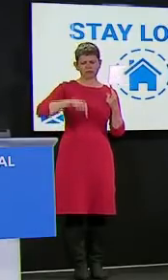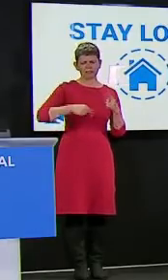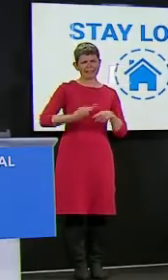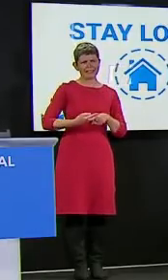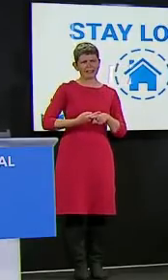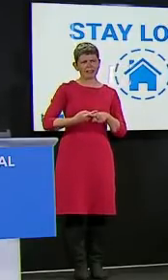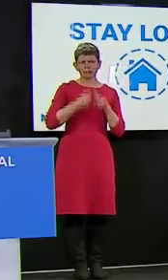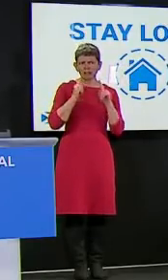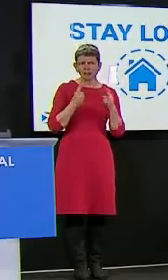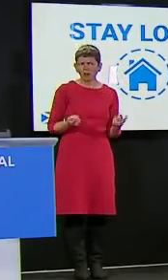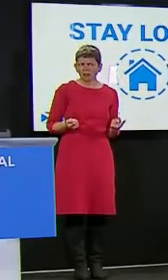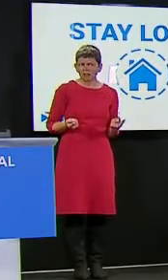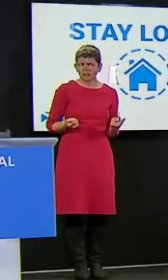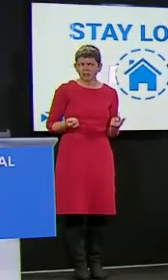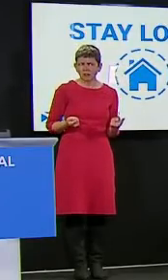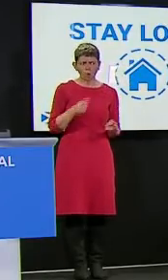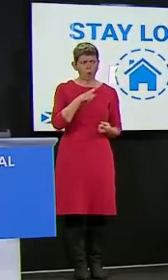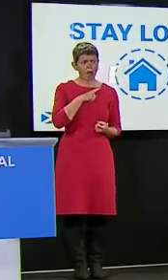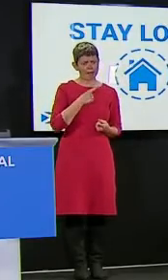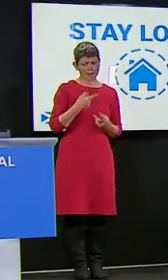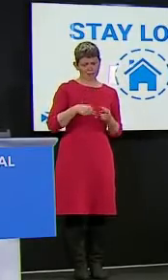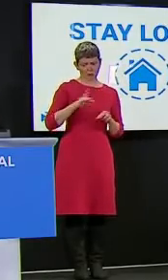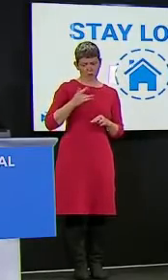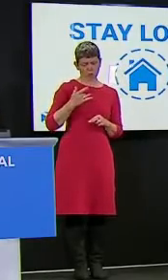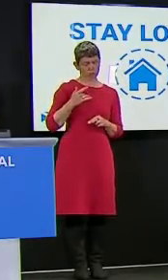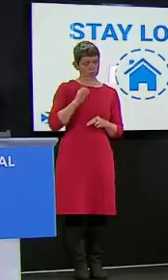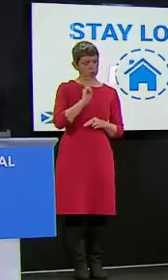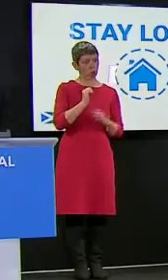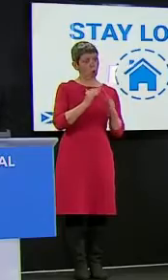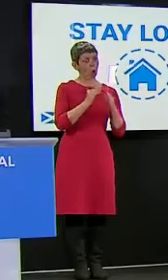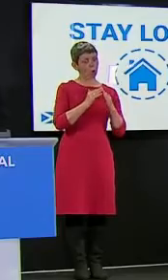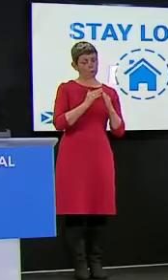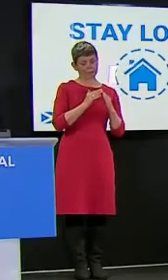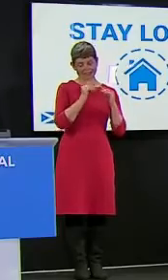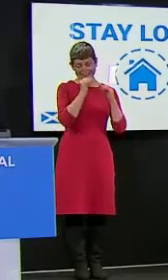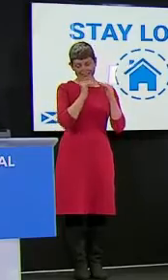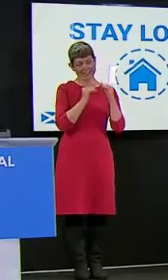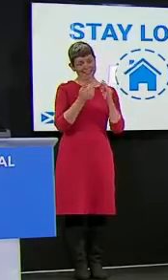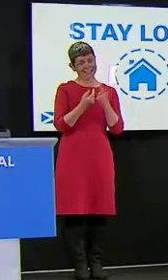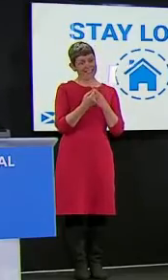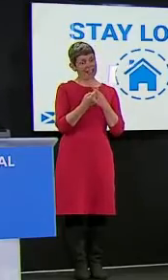of people who live close to the border it can be a very short journey to go to places like Carlisle